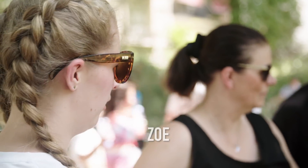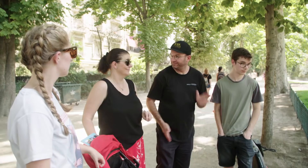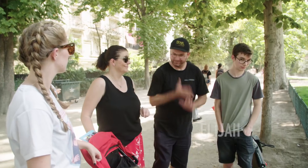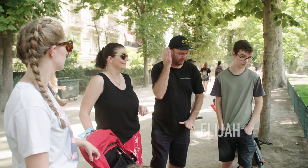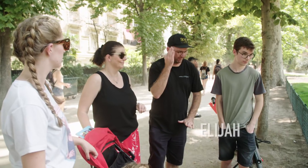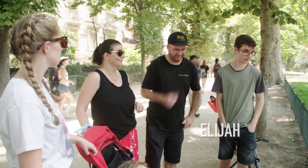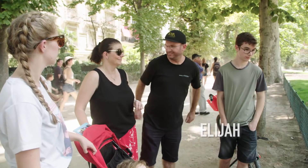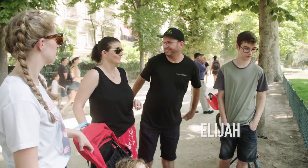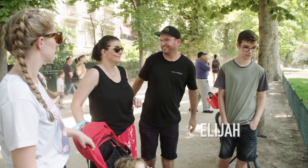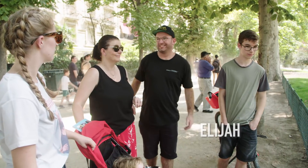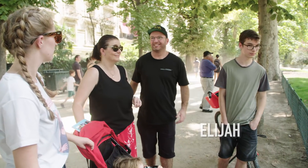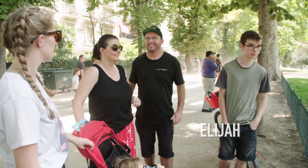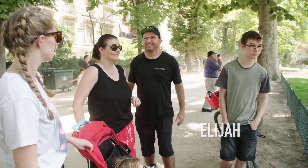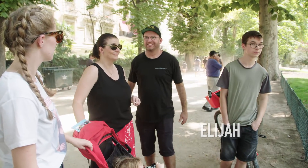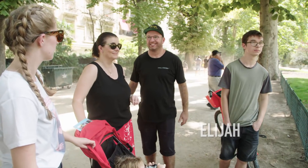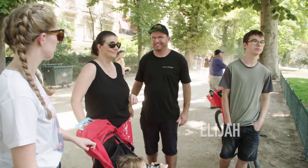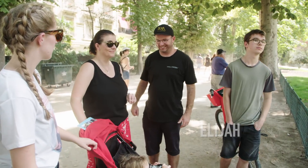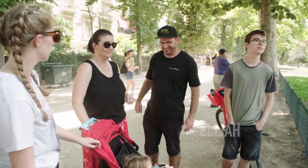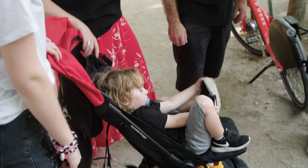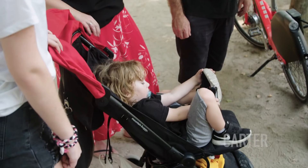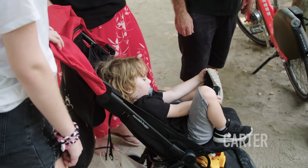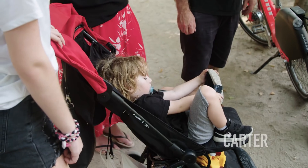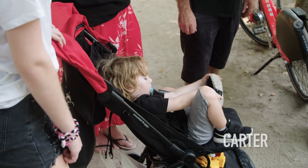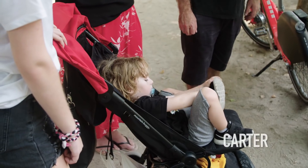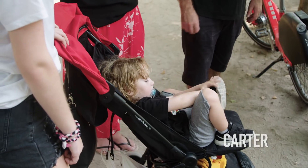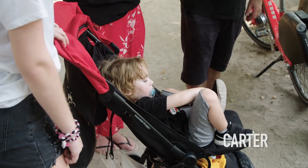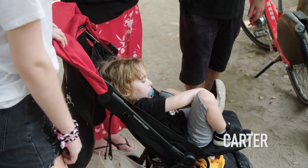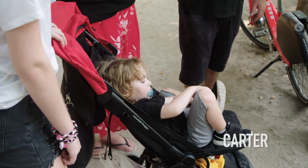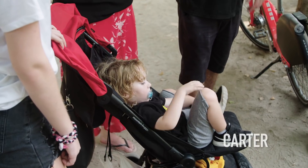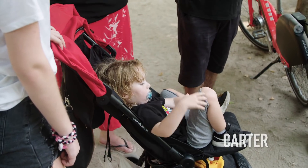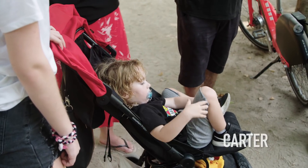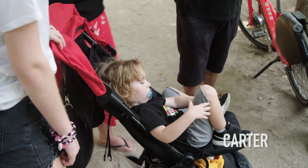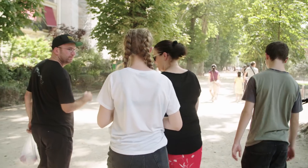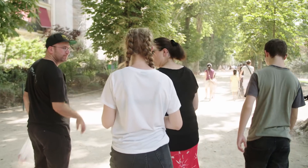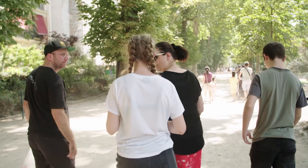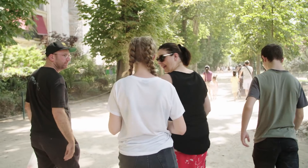Elijah's 15, and Elijah is Hearing; and Carter is 3. Carter is also Deaf.